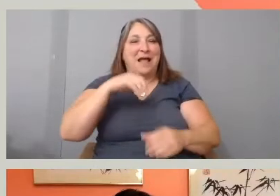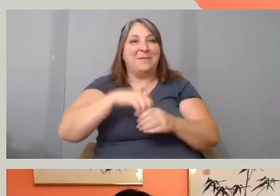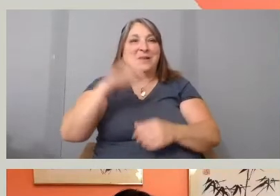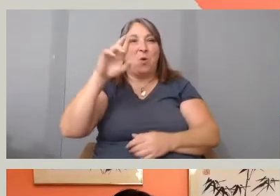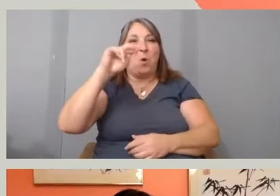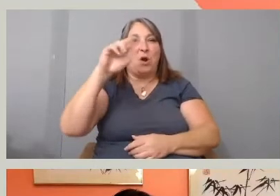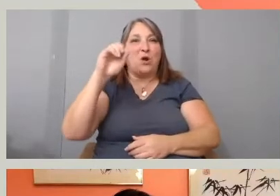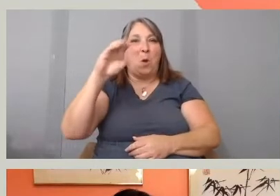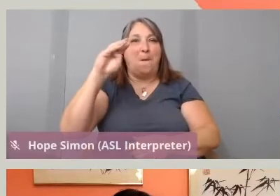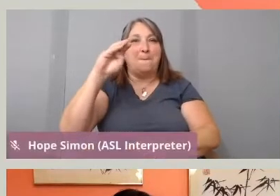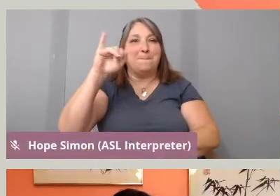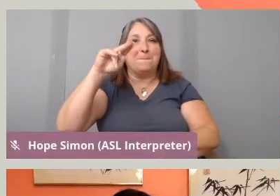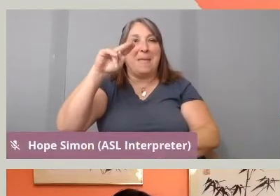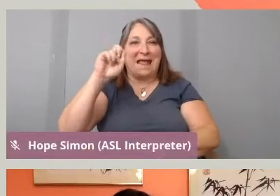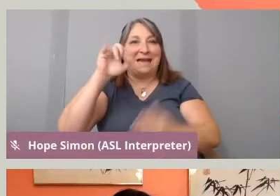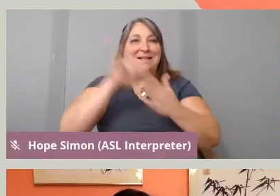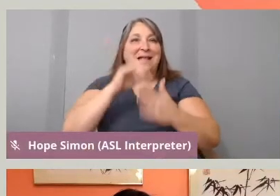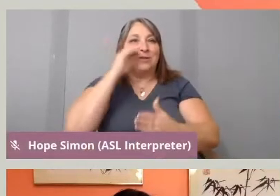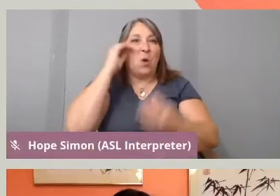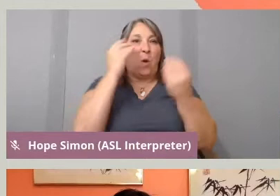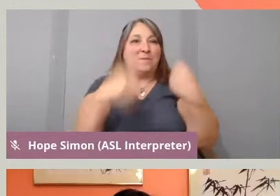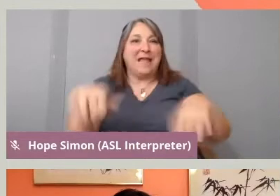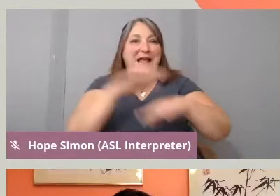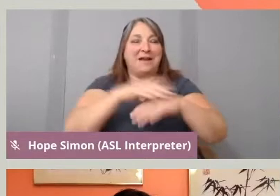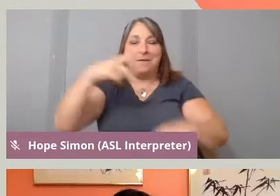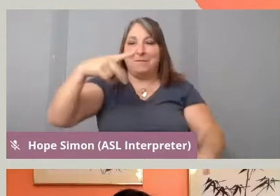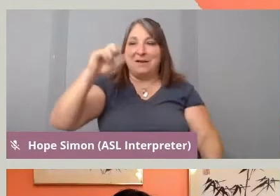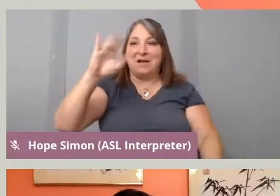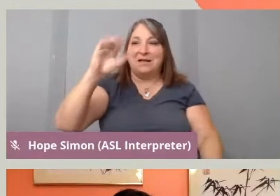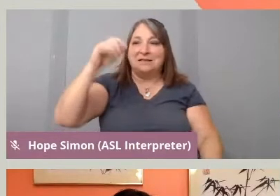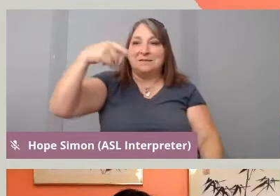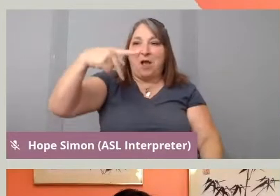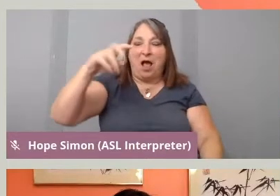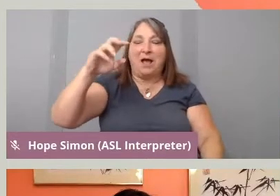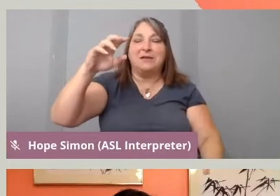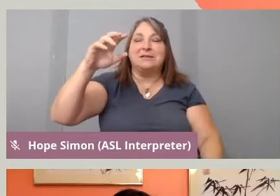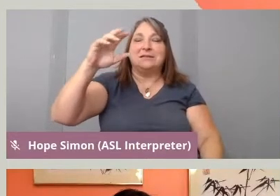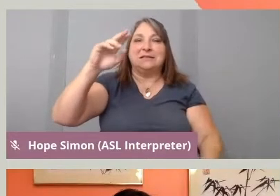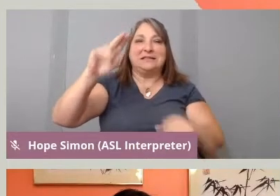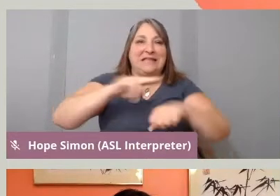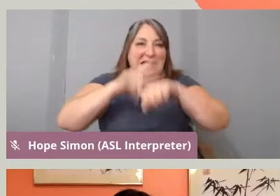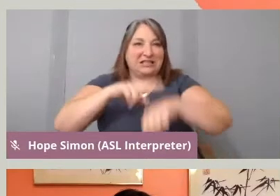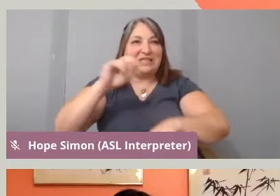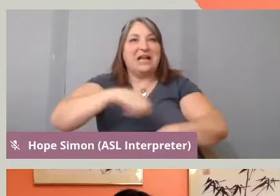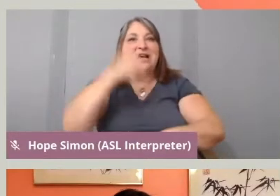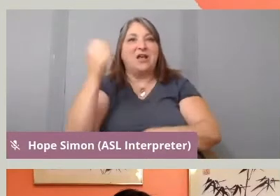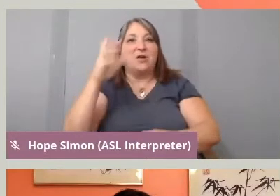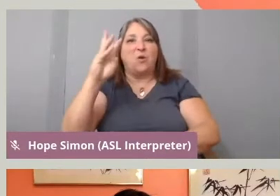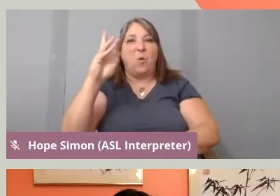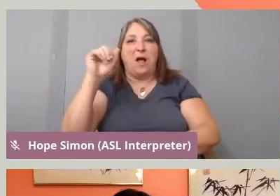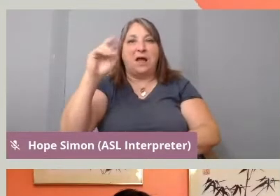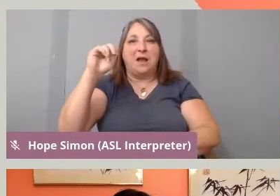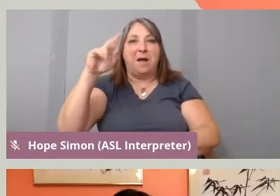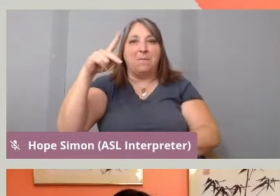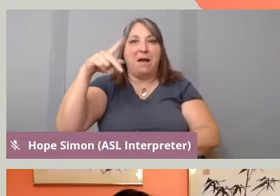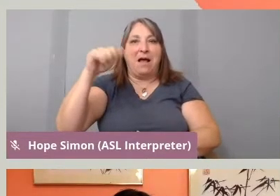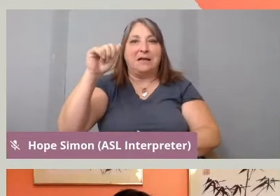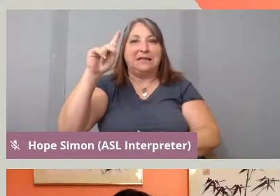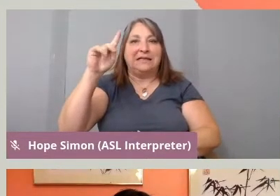which is the homeland of the Penobscot Nation and other Wabanaki tribal nations where there are